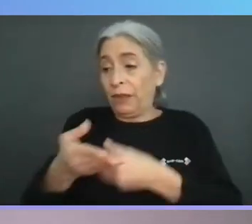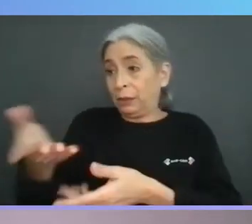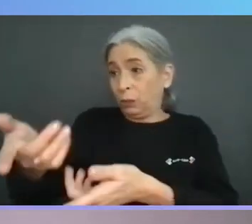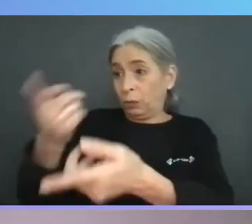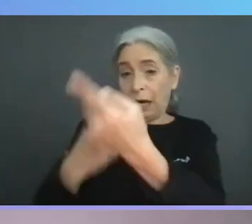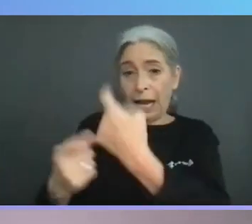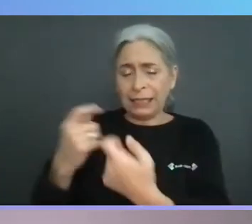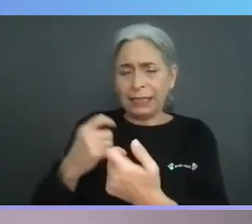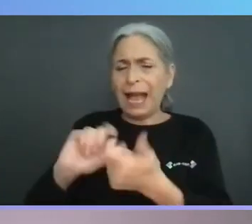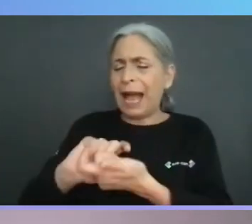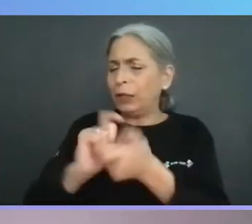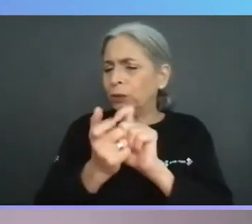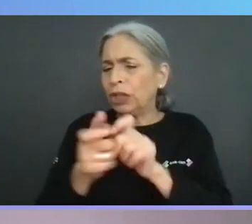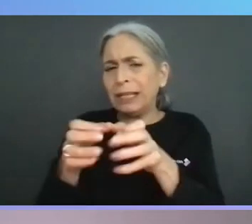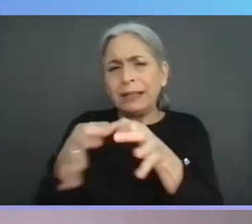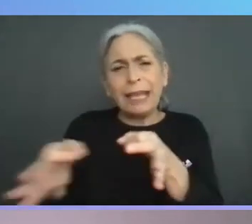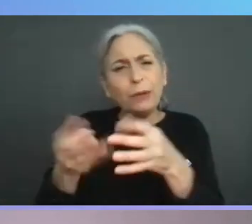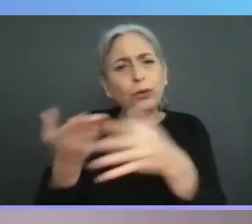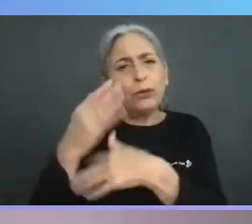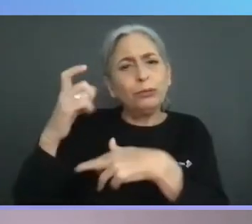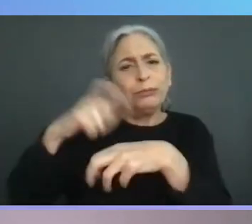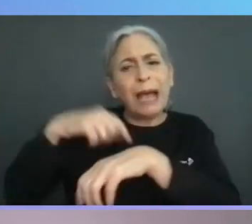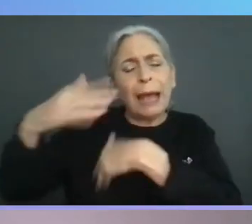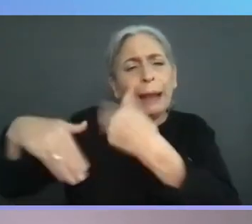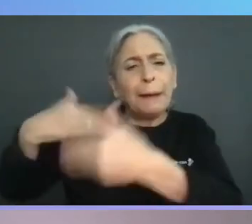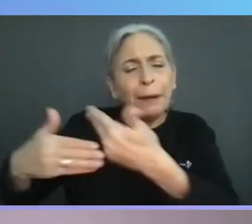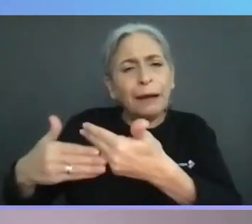changing language over time, how and when to describe identity.